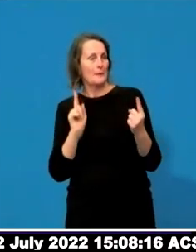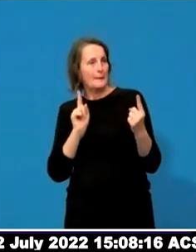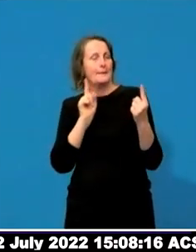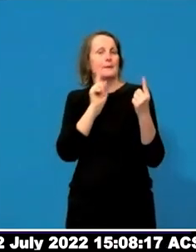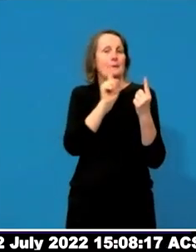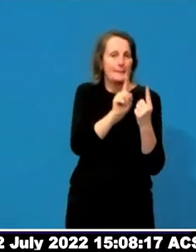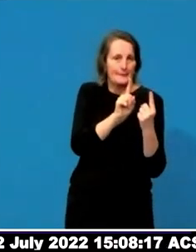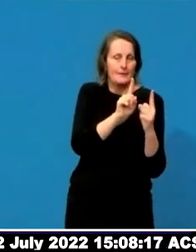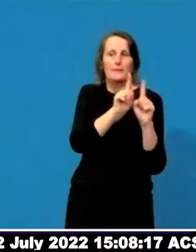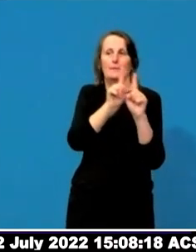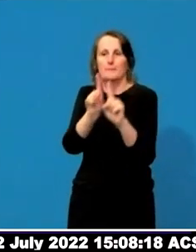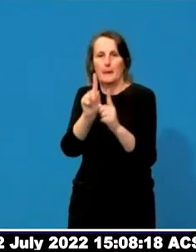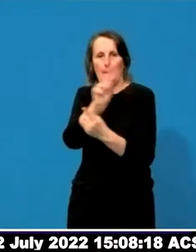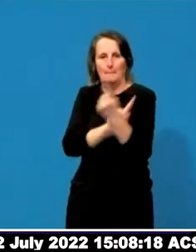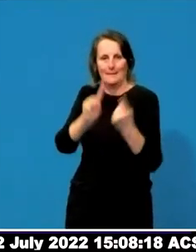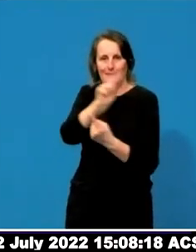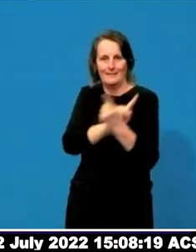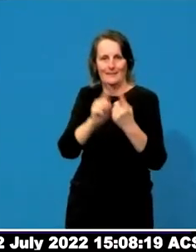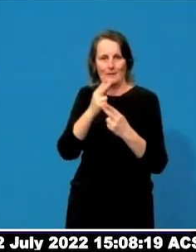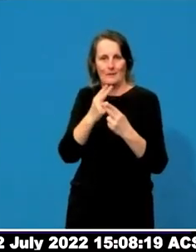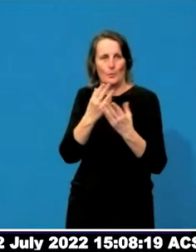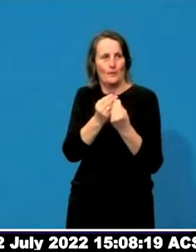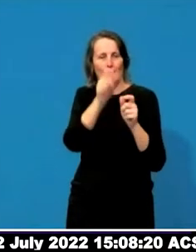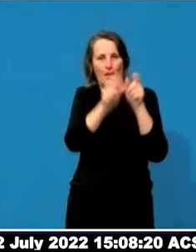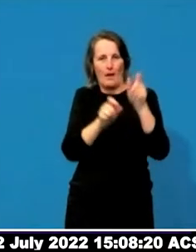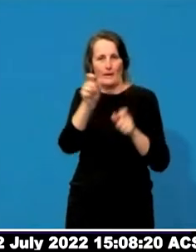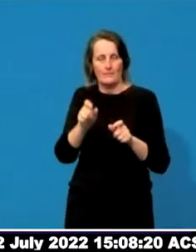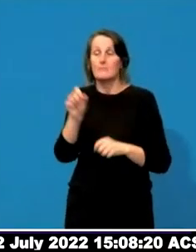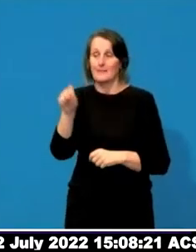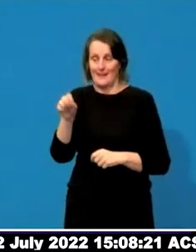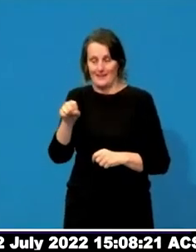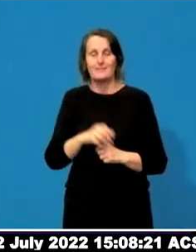Firstly, to let the clients know